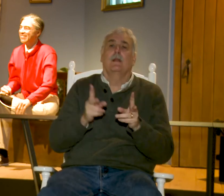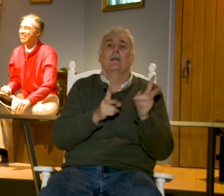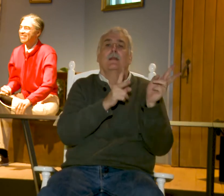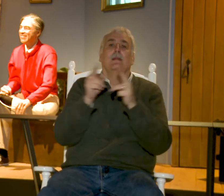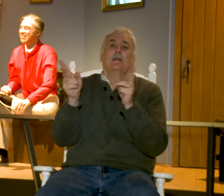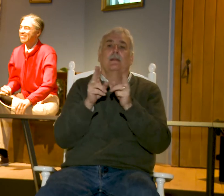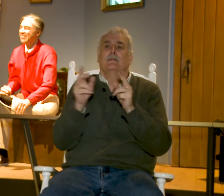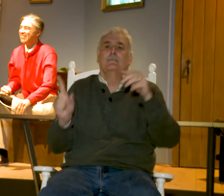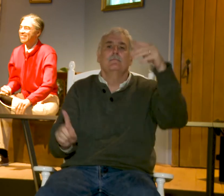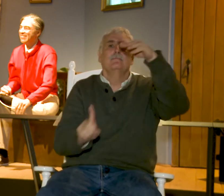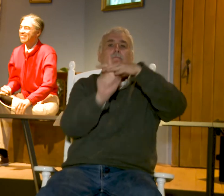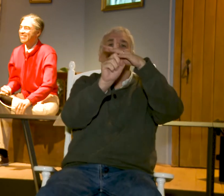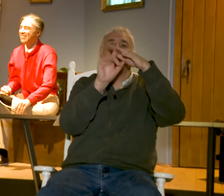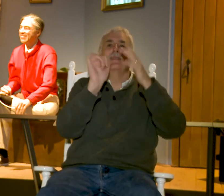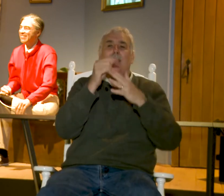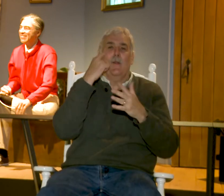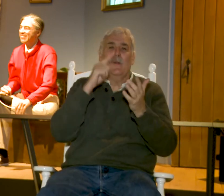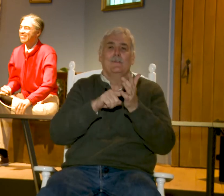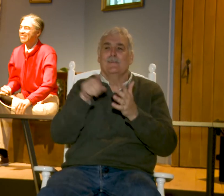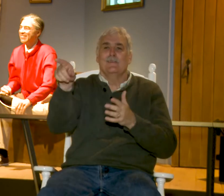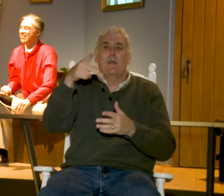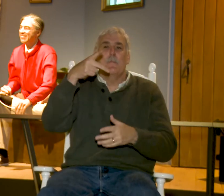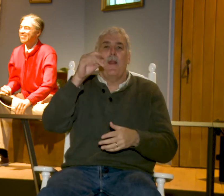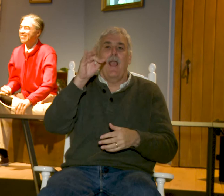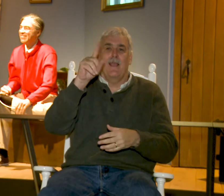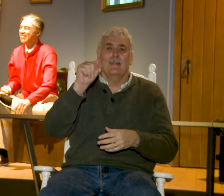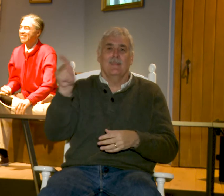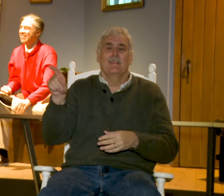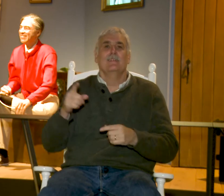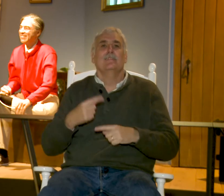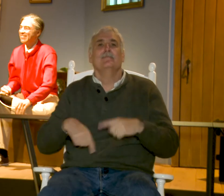Then during the editing process we would insert each signer, like you may have noticed on the pilot.